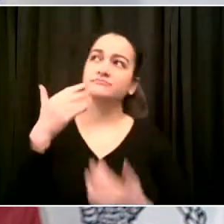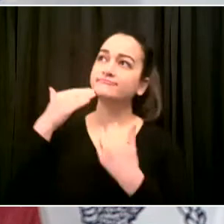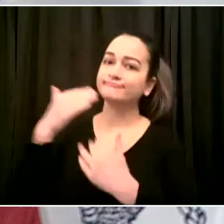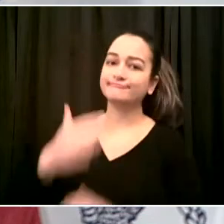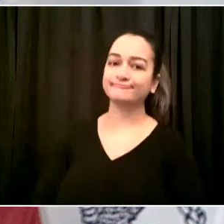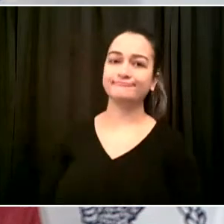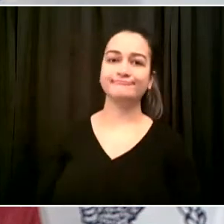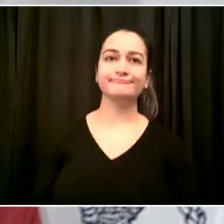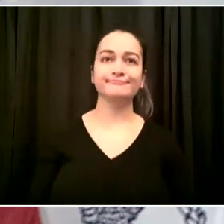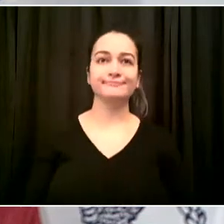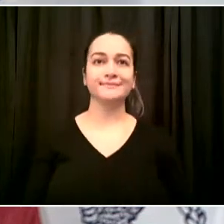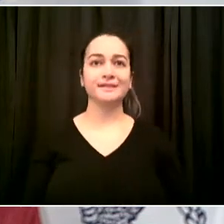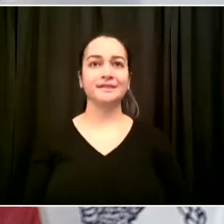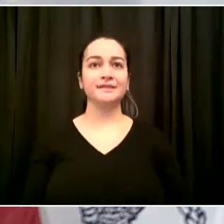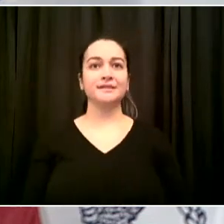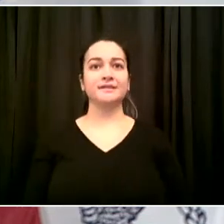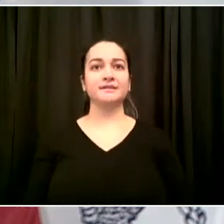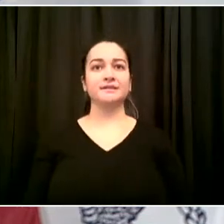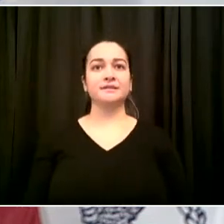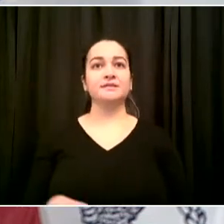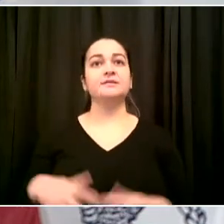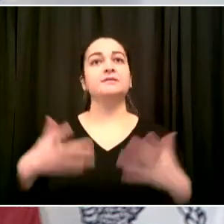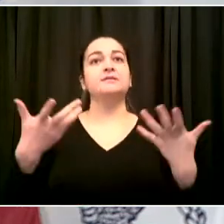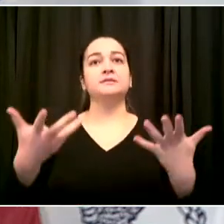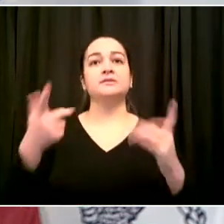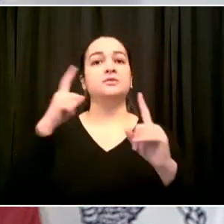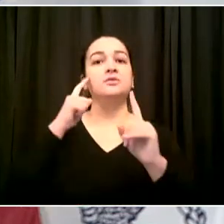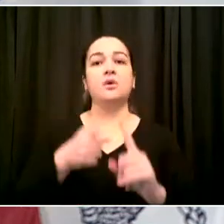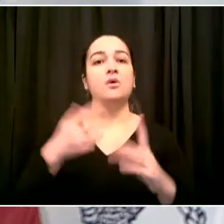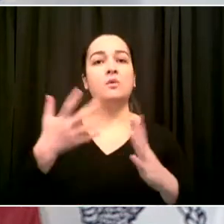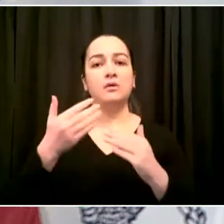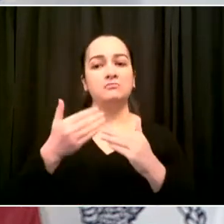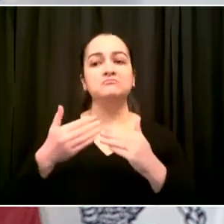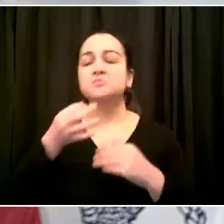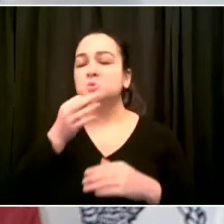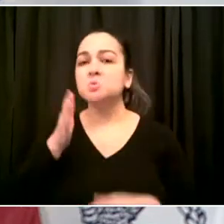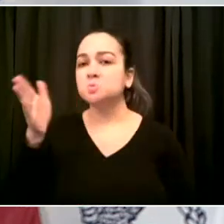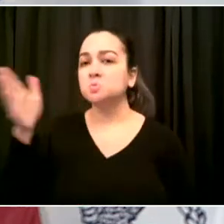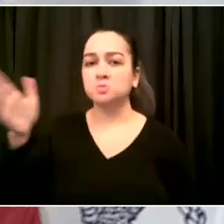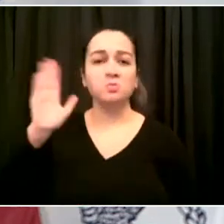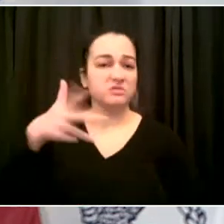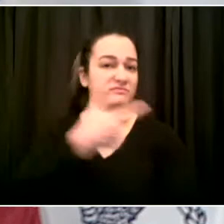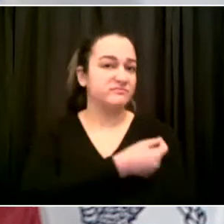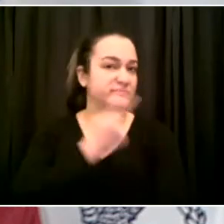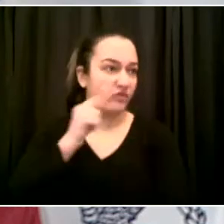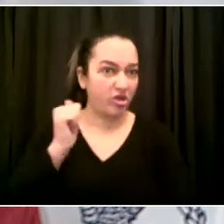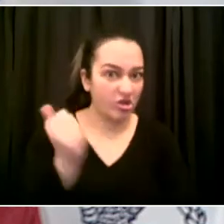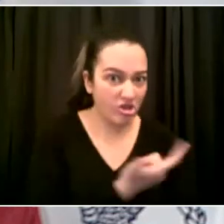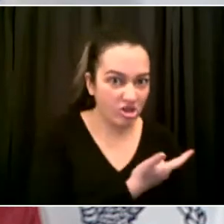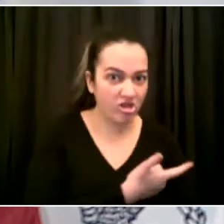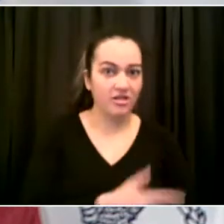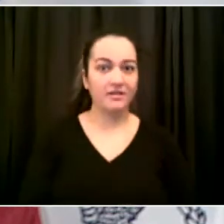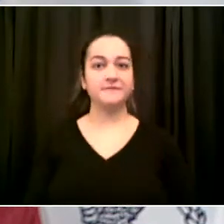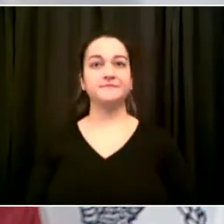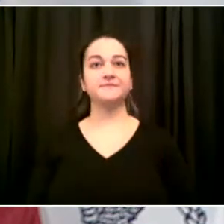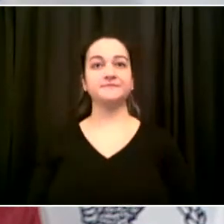ORGANIZATIONS THAT HAVE BEEN A PART OF THIS EFFORT, REACHING PEOPLE, WANT TO MAKE SURE THEY ARE SAFE. WE WILL CONTINUE TO DEEPEN THAT EFFORT AND WE WANT TO REACHCH